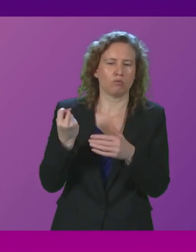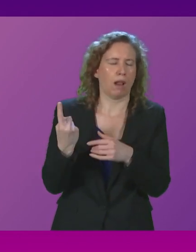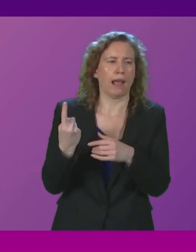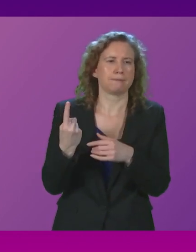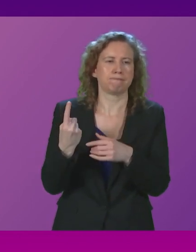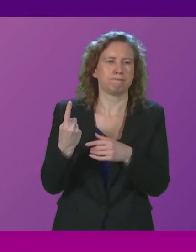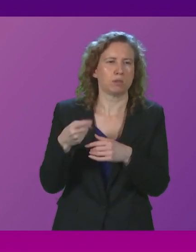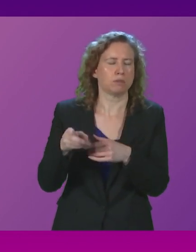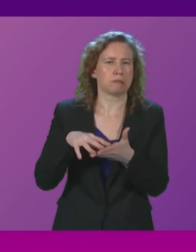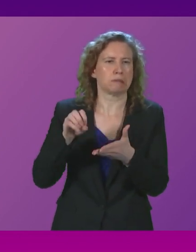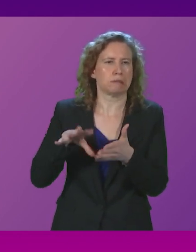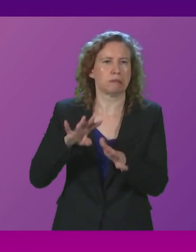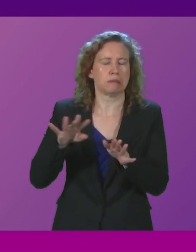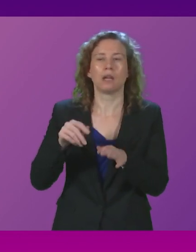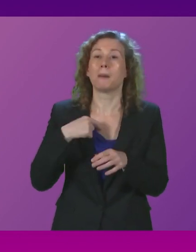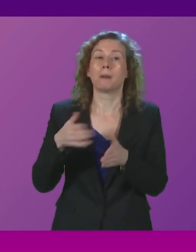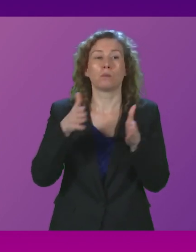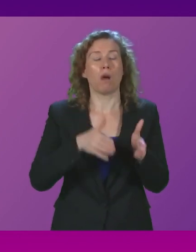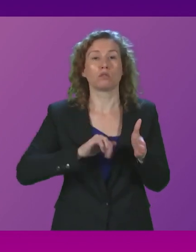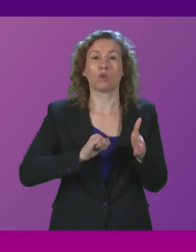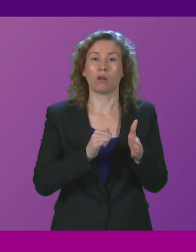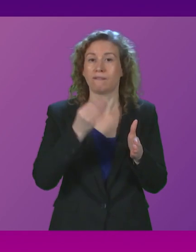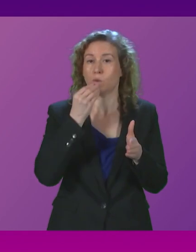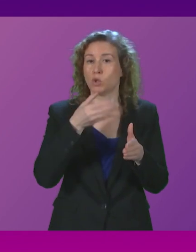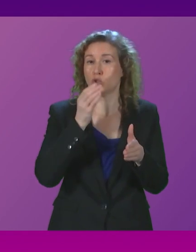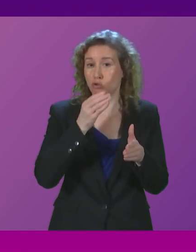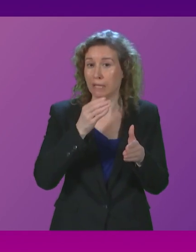Meanwhile, former Scotland Food & Drink chief executive James Withers recently stated: